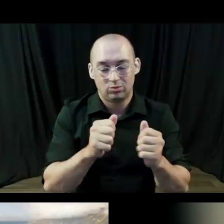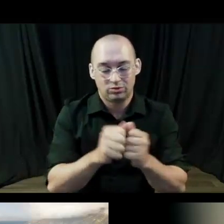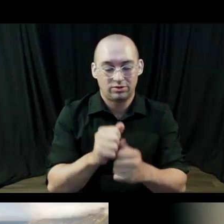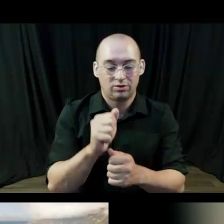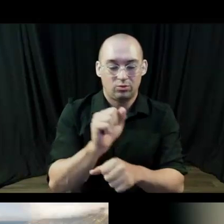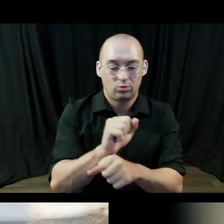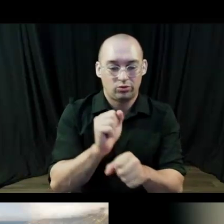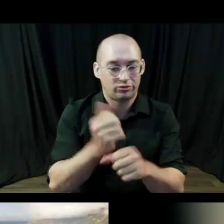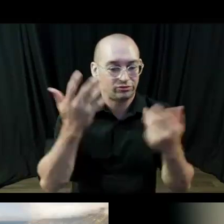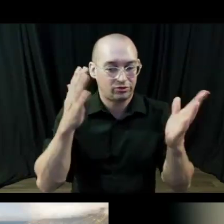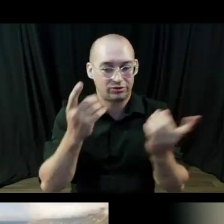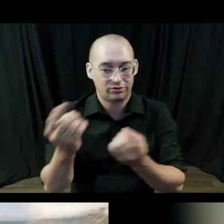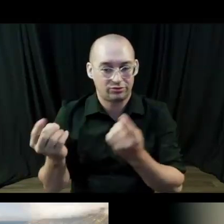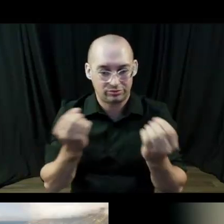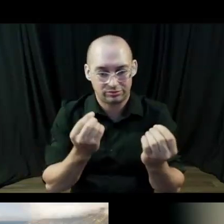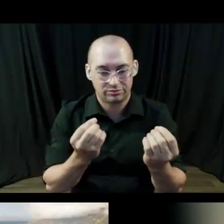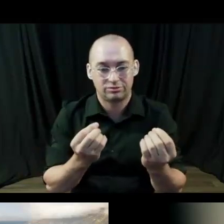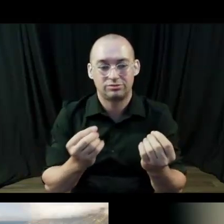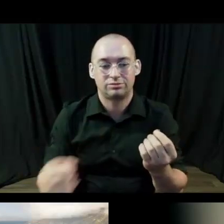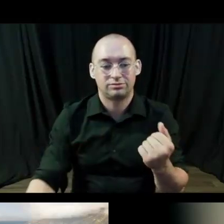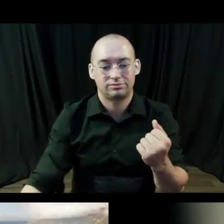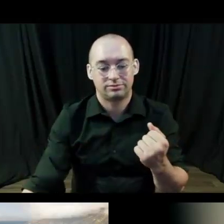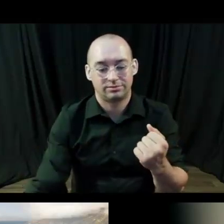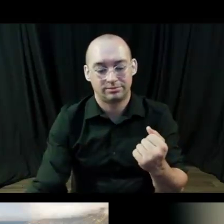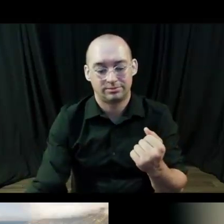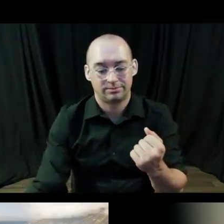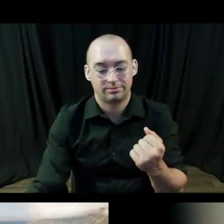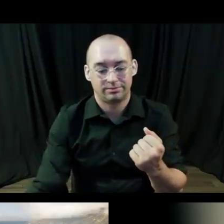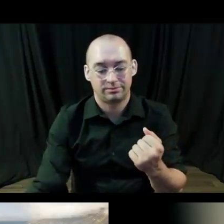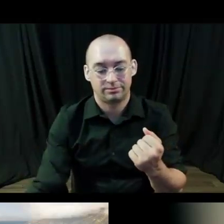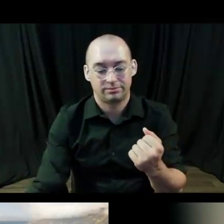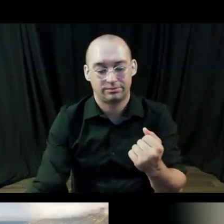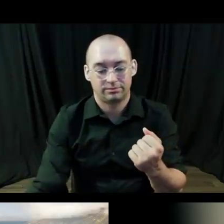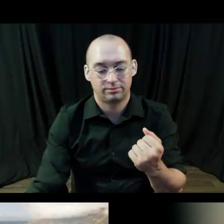list in Santa Clara County. Often people feel that you know we have all engineers